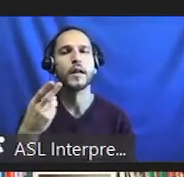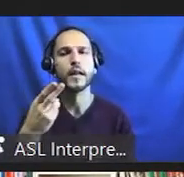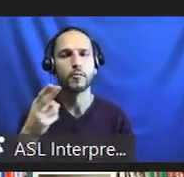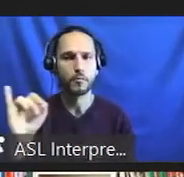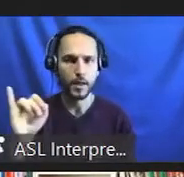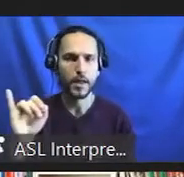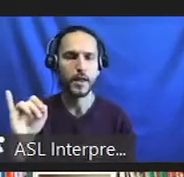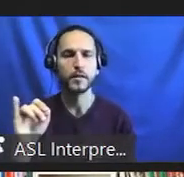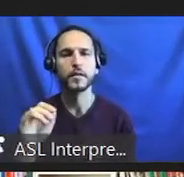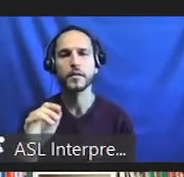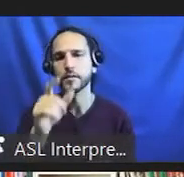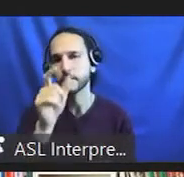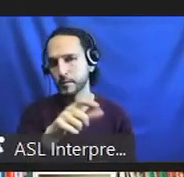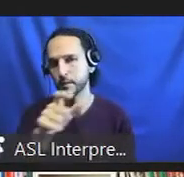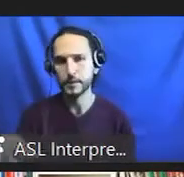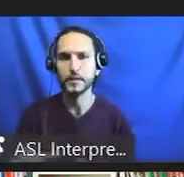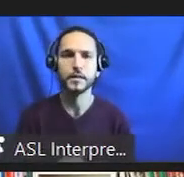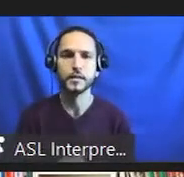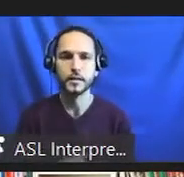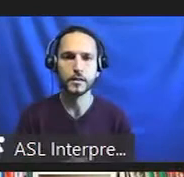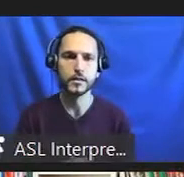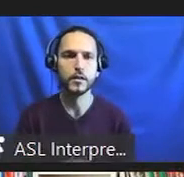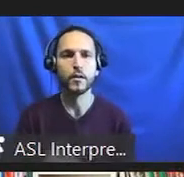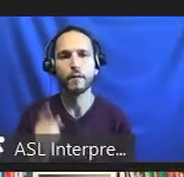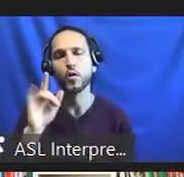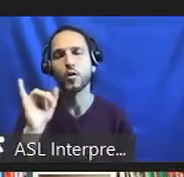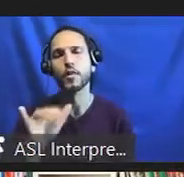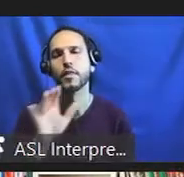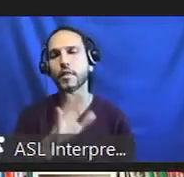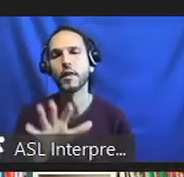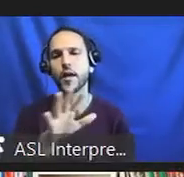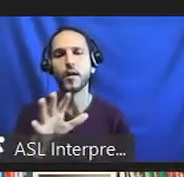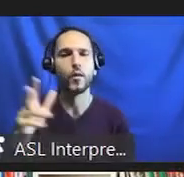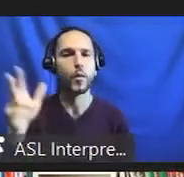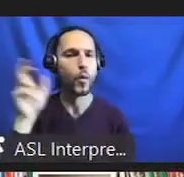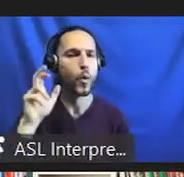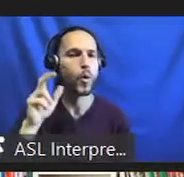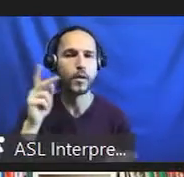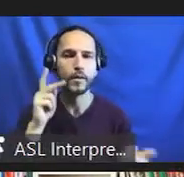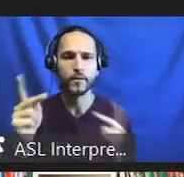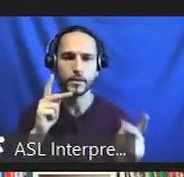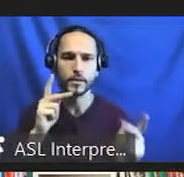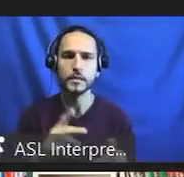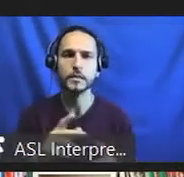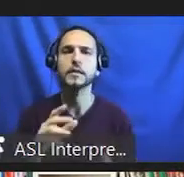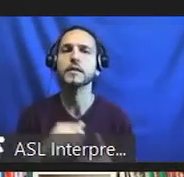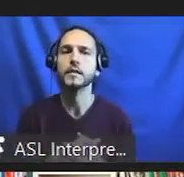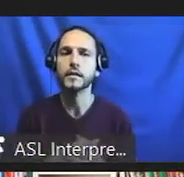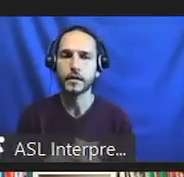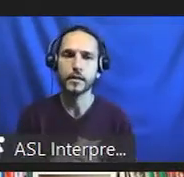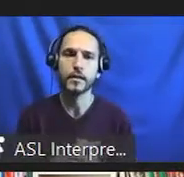individuals to much of their audio and audio-visual content needed to be accessible.